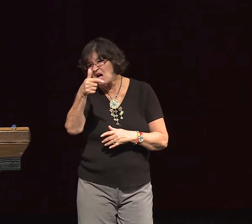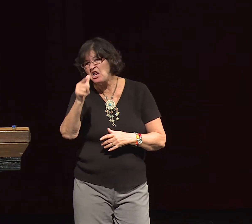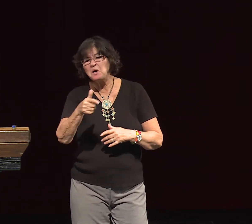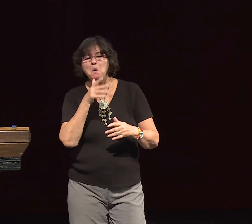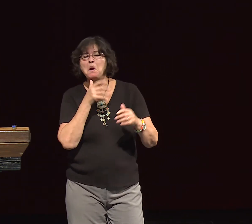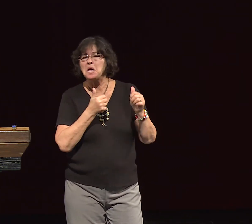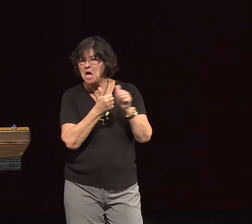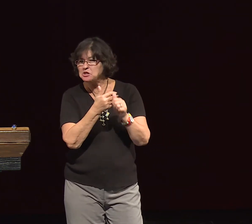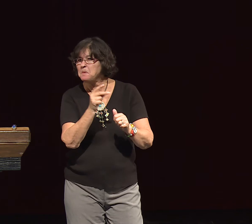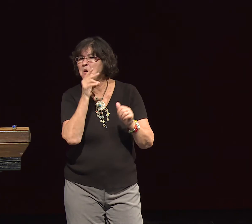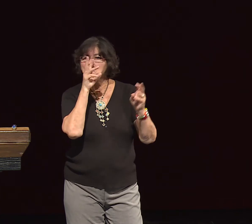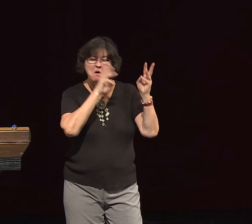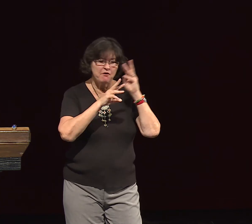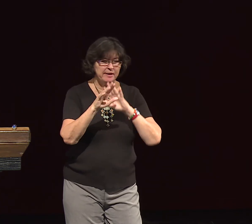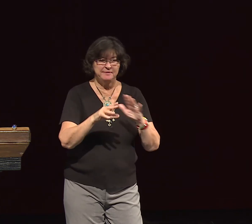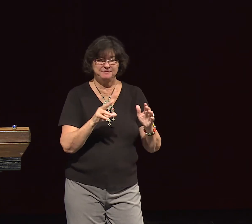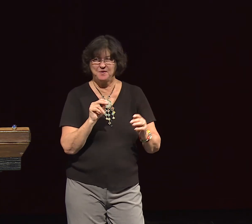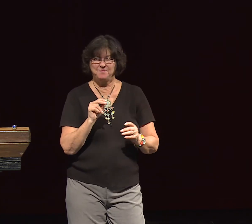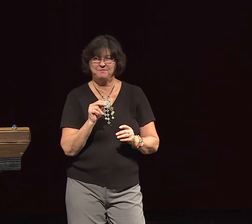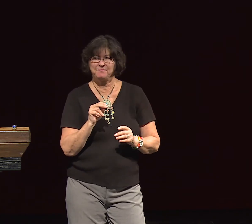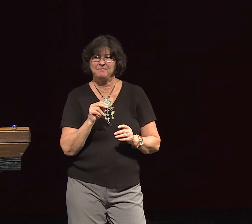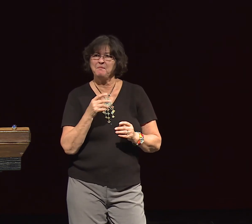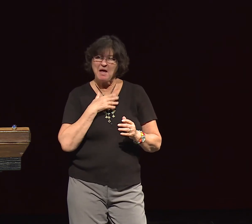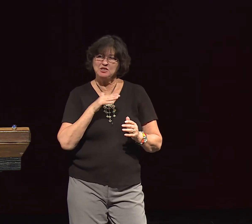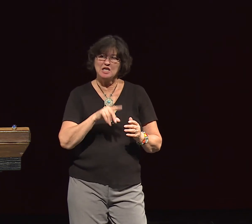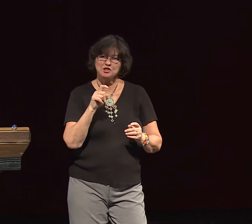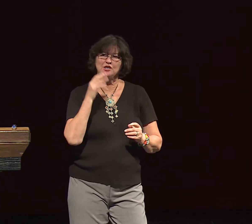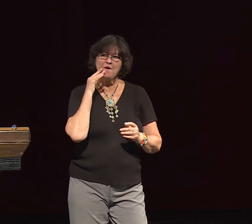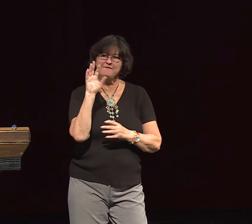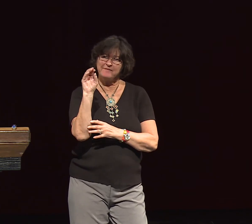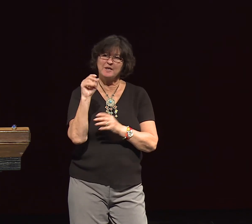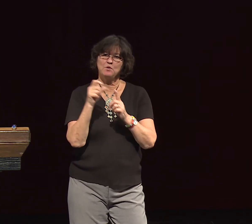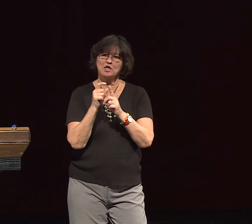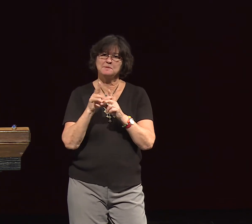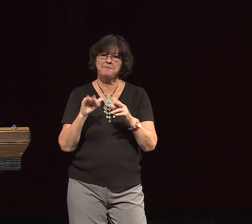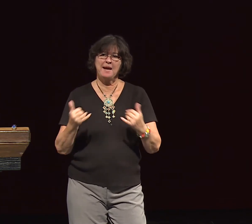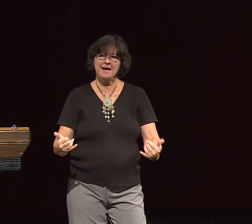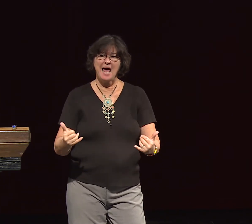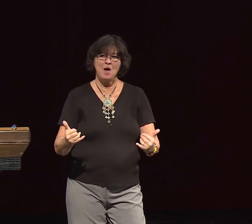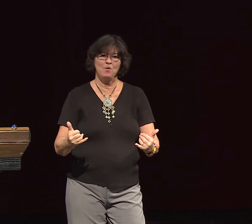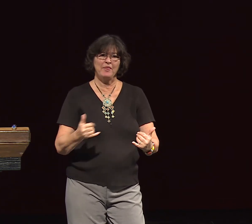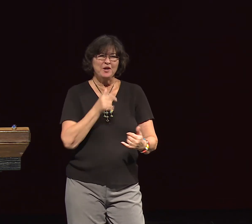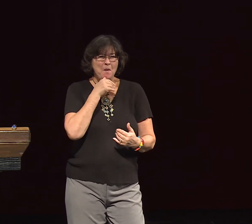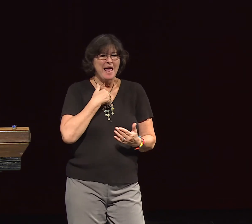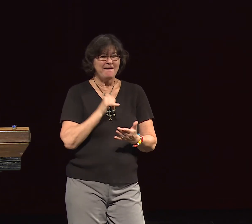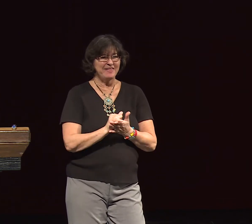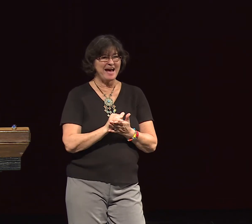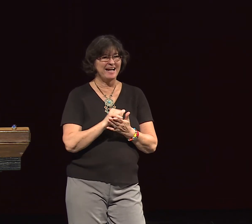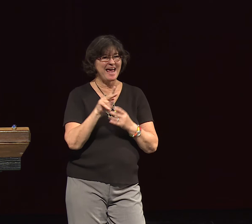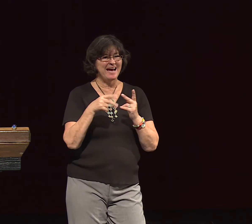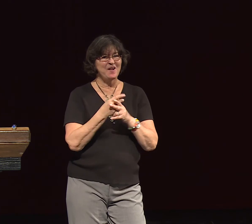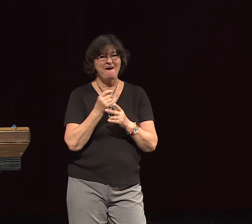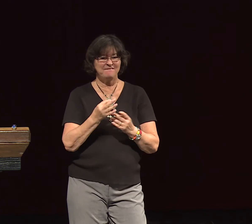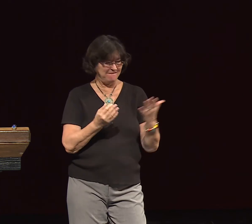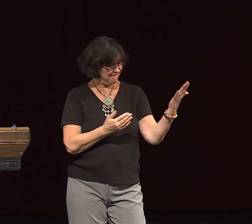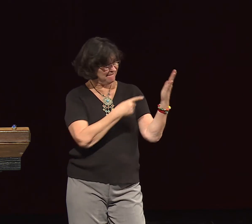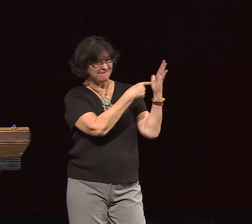Often, if the child is delayed, they'll say, "You know, it's OK. They'll catch up."